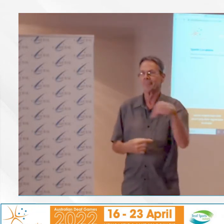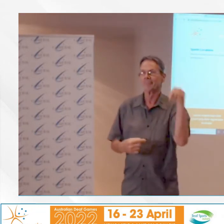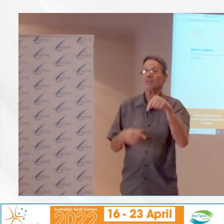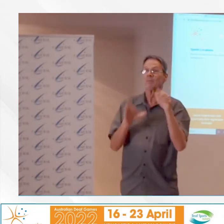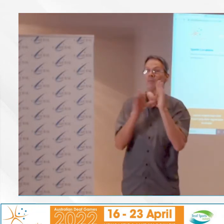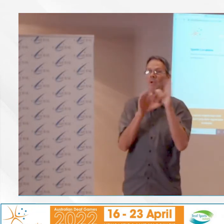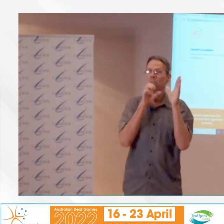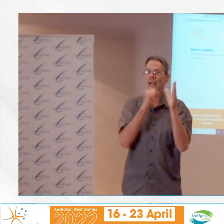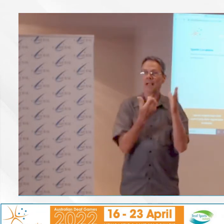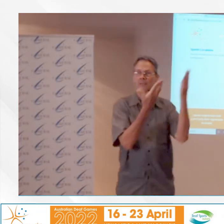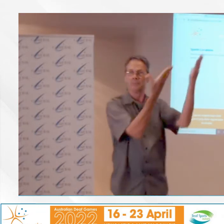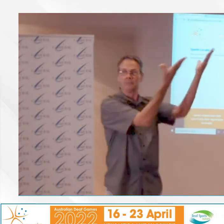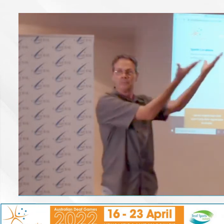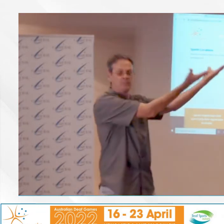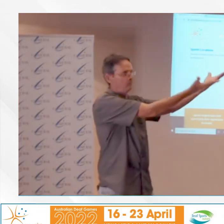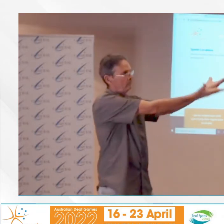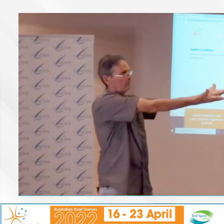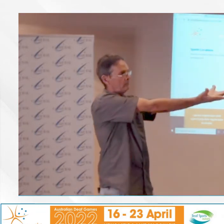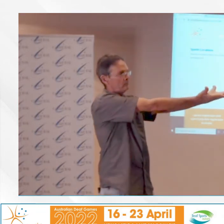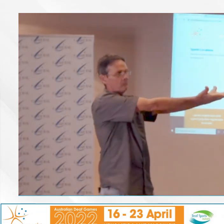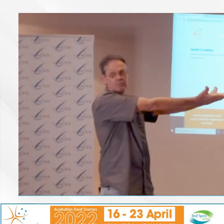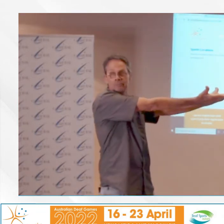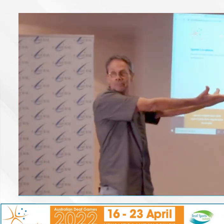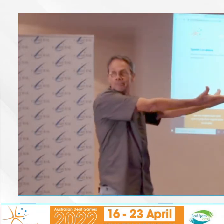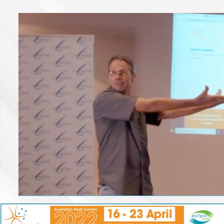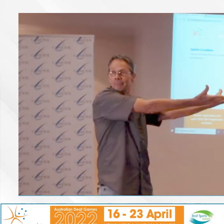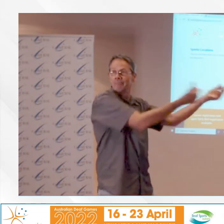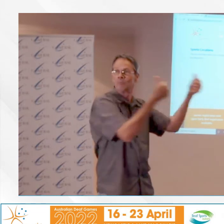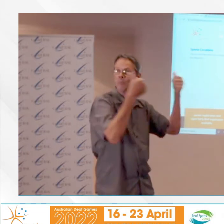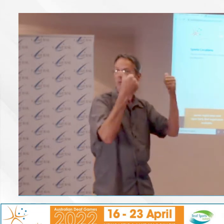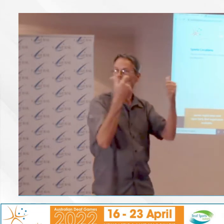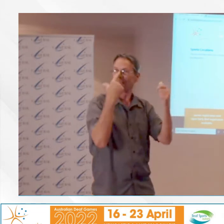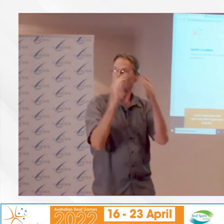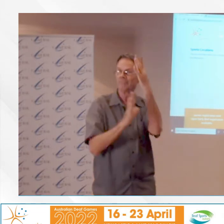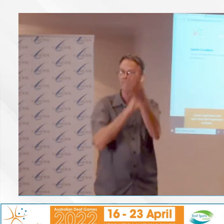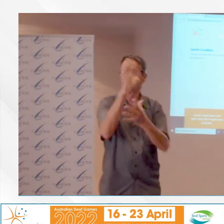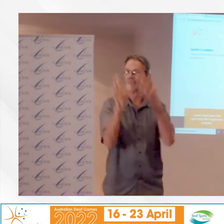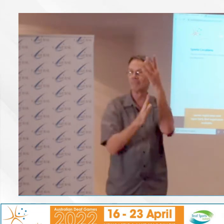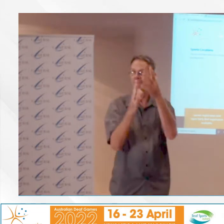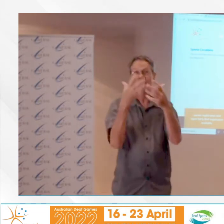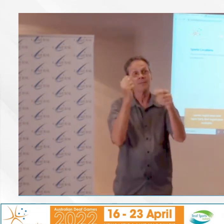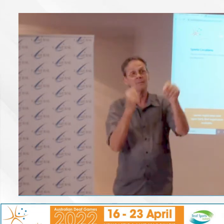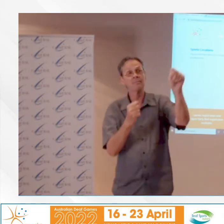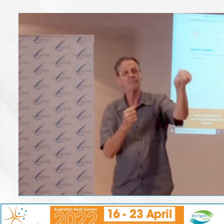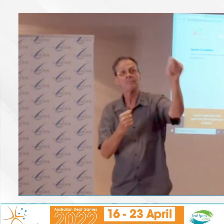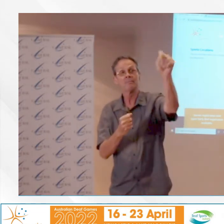i always come here because of this man over here he's he can sign did you know that